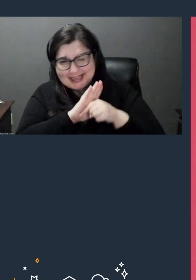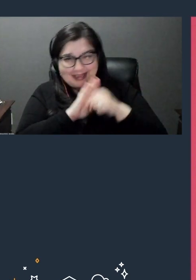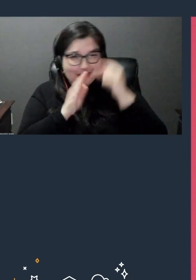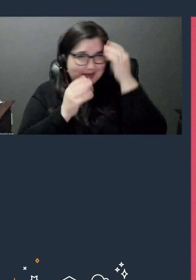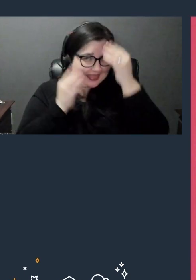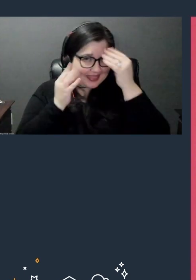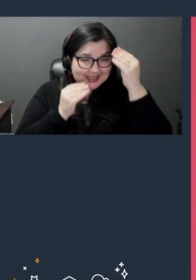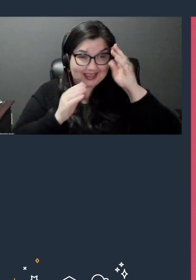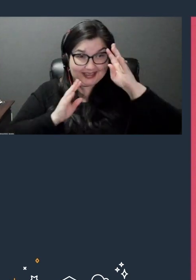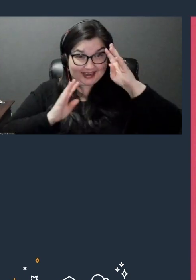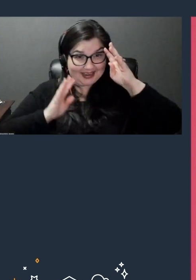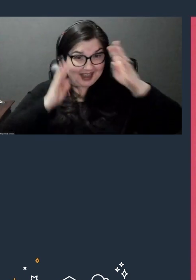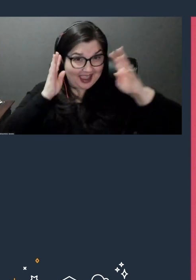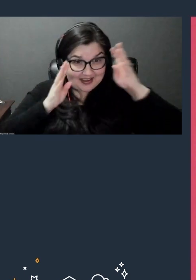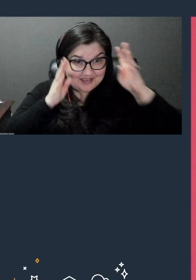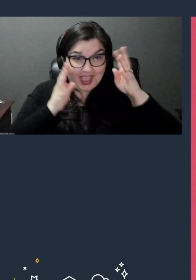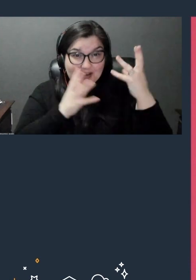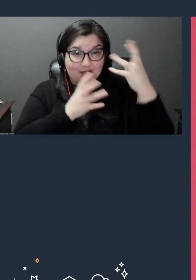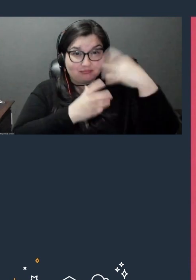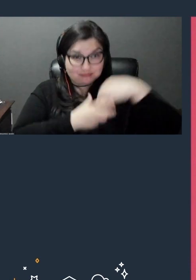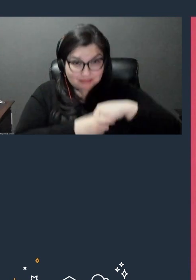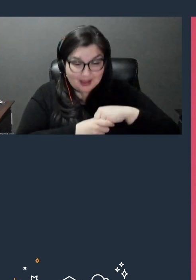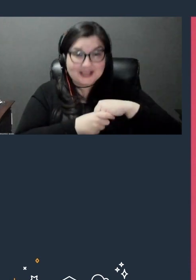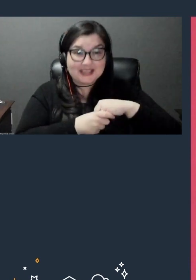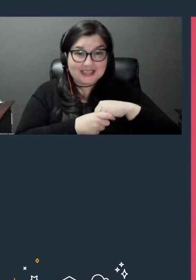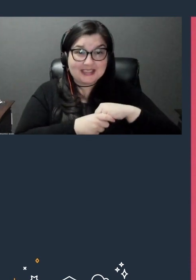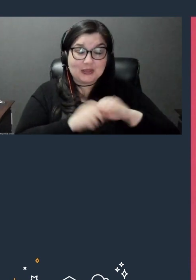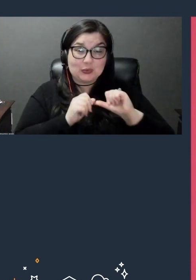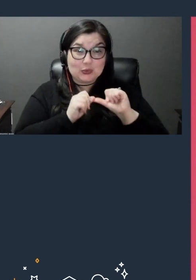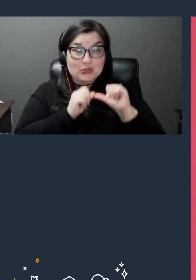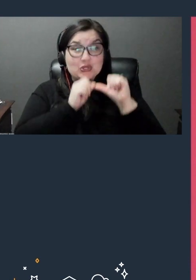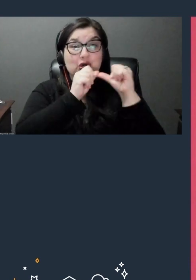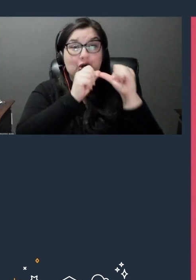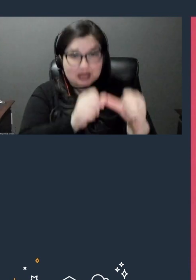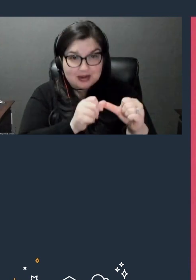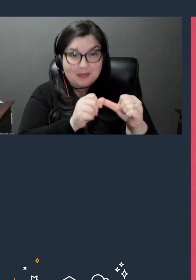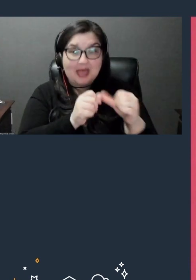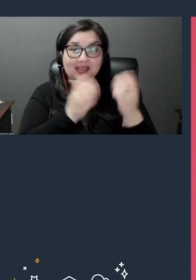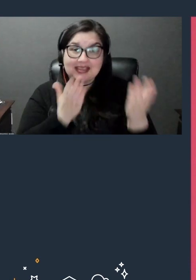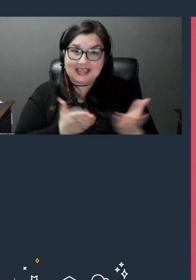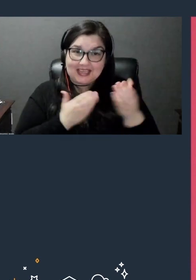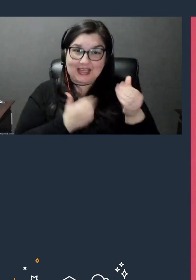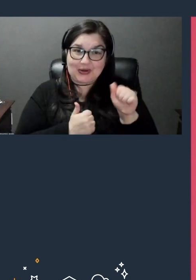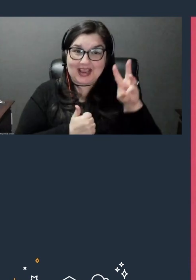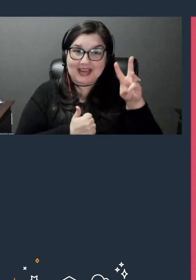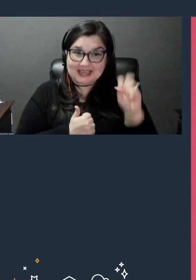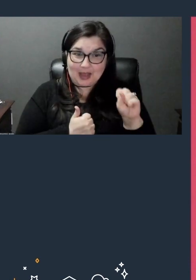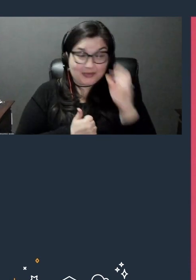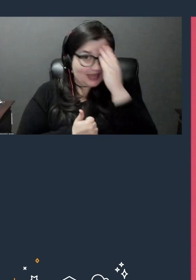that have gone into durability at AWS. Now I'll tell you, since I work on S3,